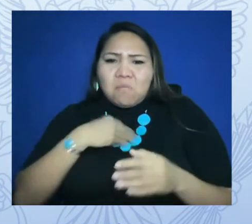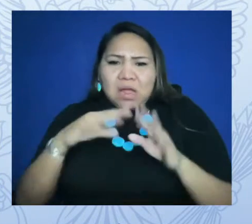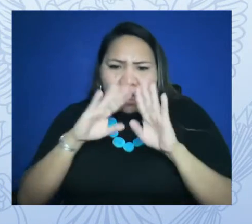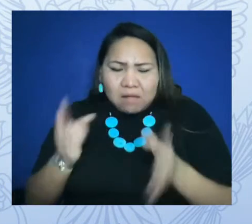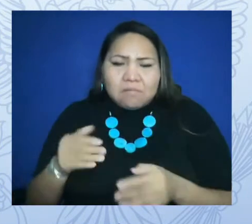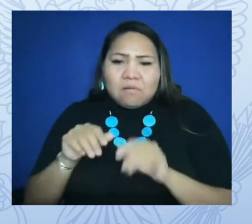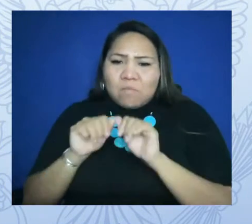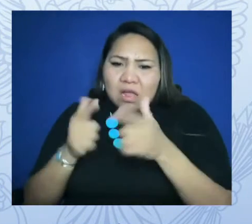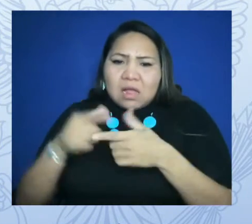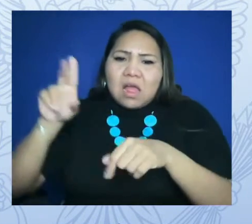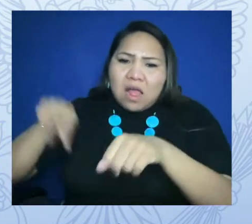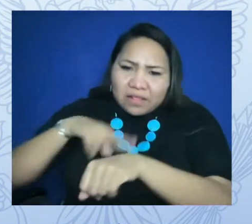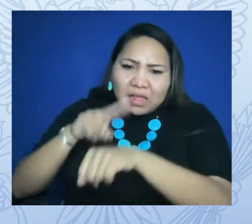at the end of this month.